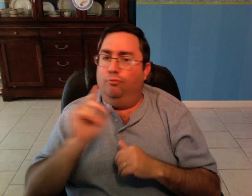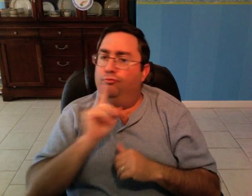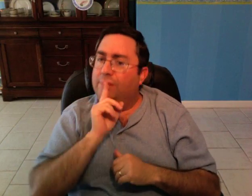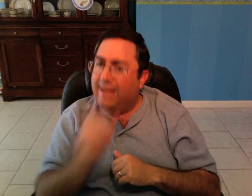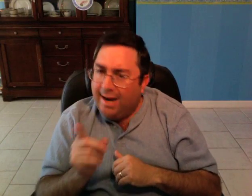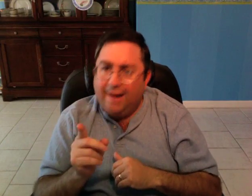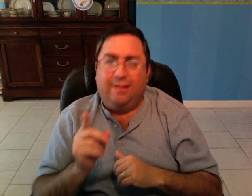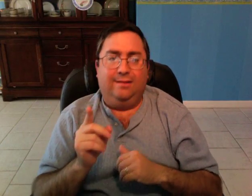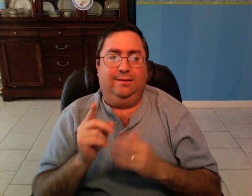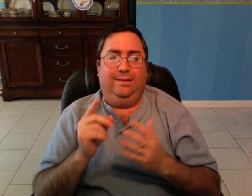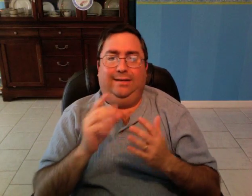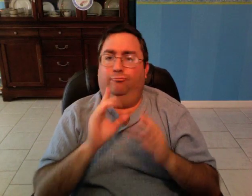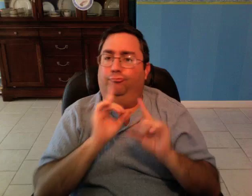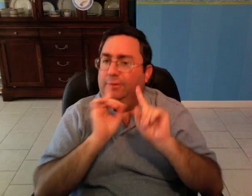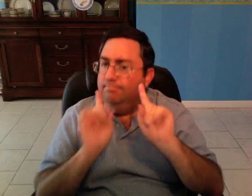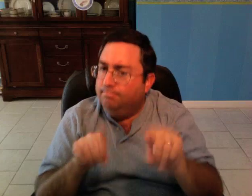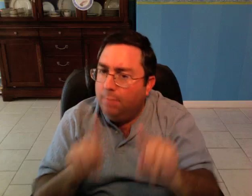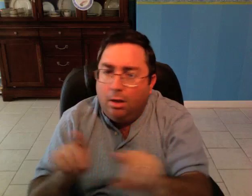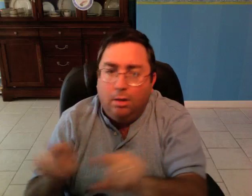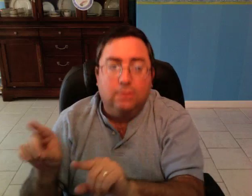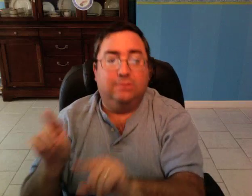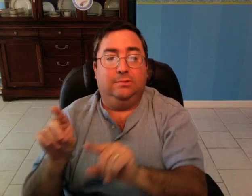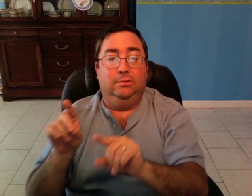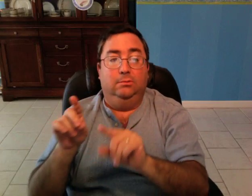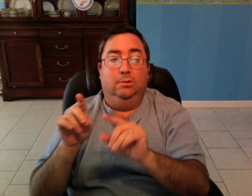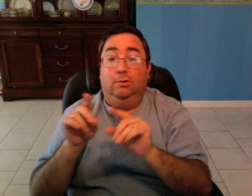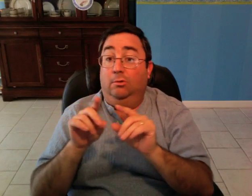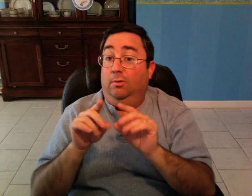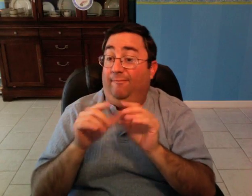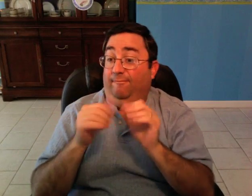reality, and our responses